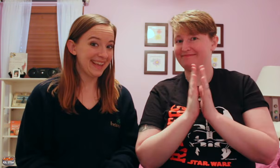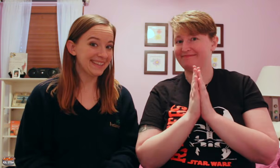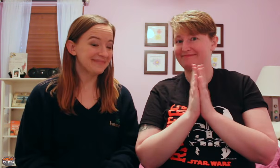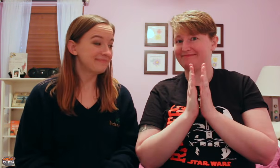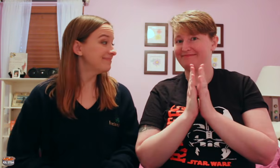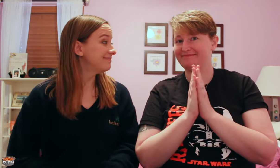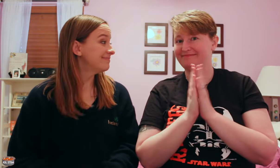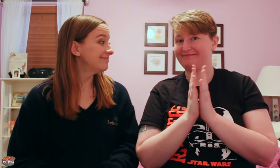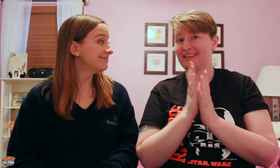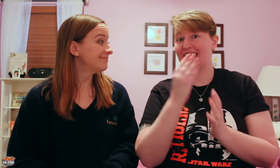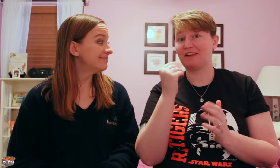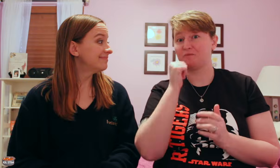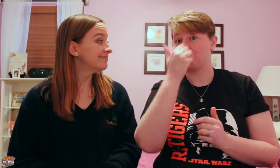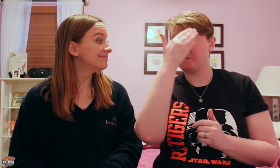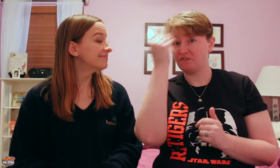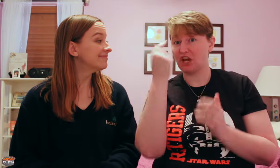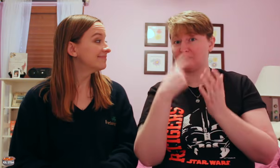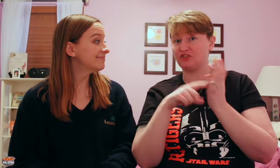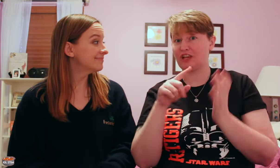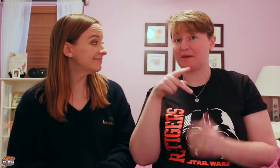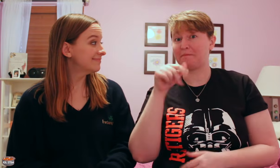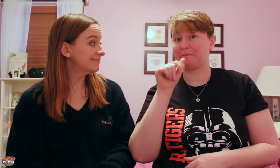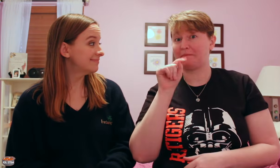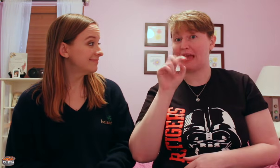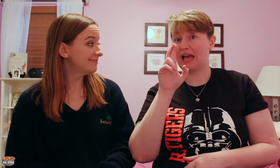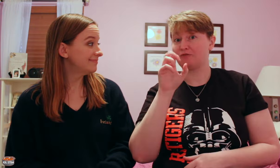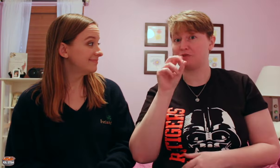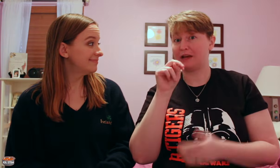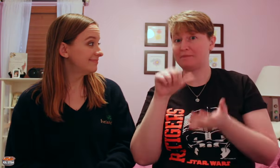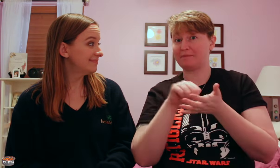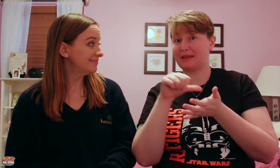coming up soon. [Jenna] Don't forget to check out